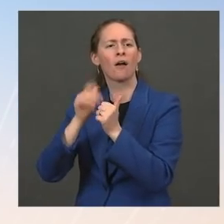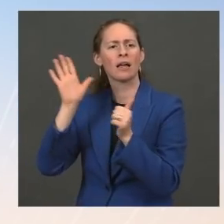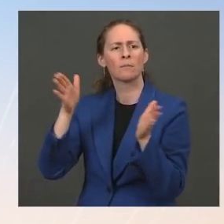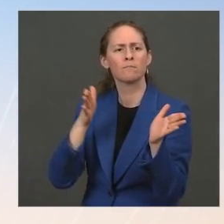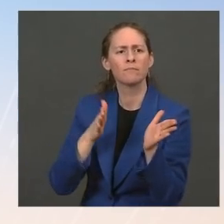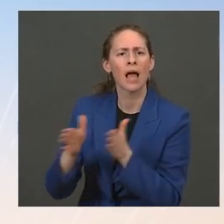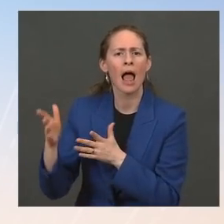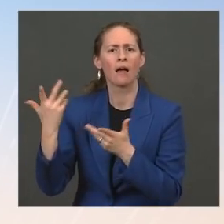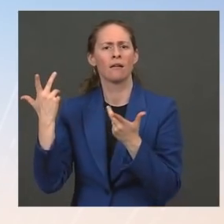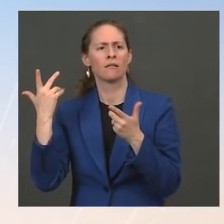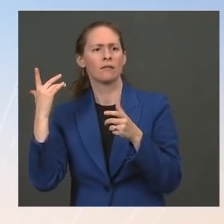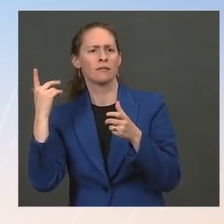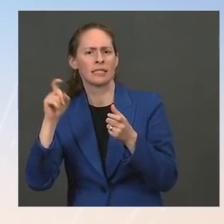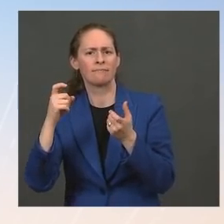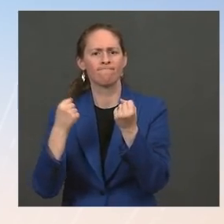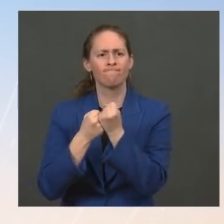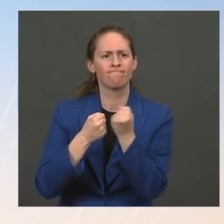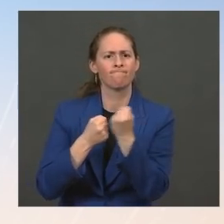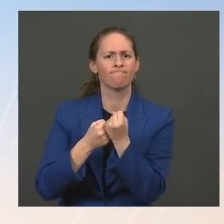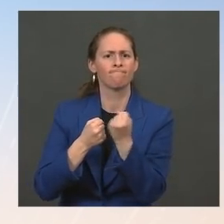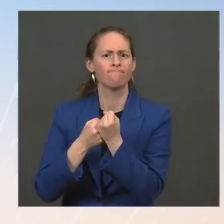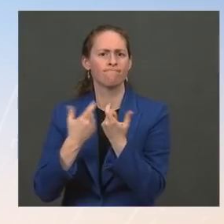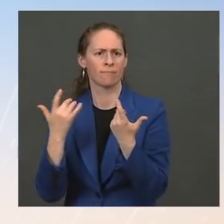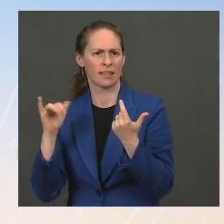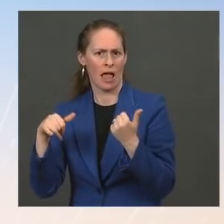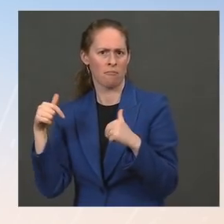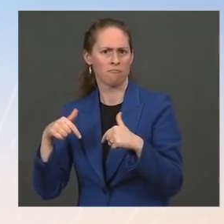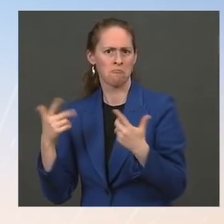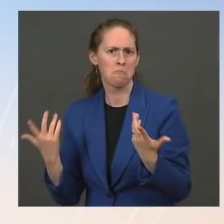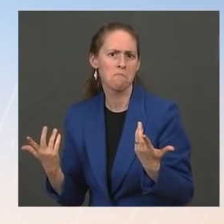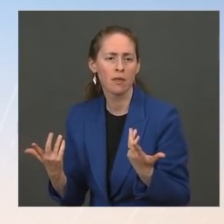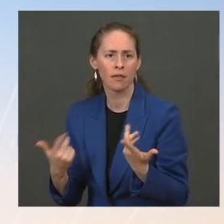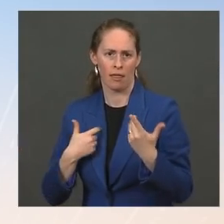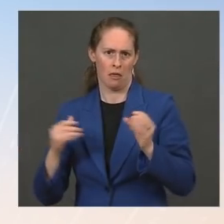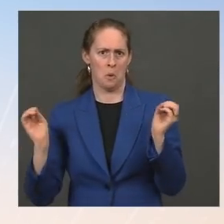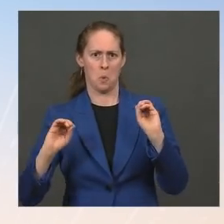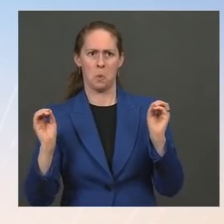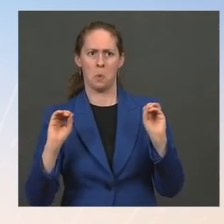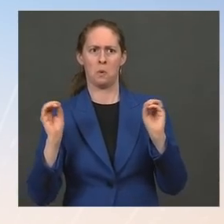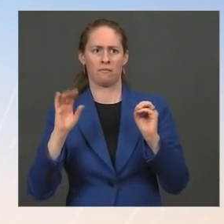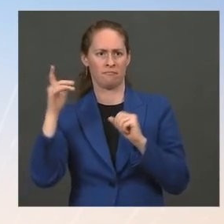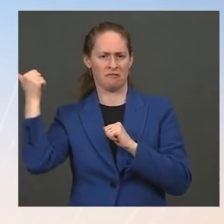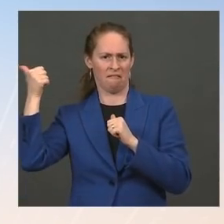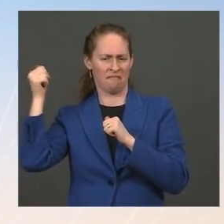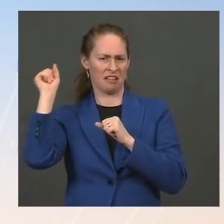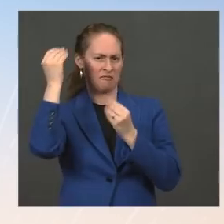but I'll let him speak for any additional updates. Go ahead, Kaitlan. The Press: I just want to clarify on,